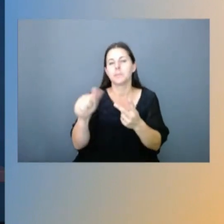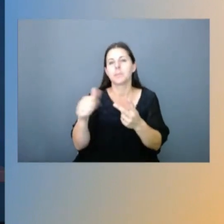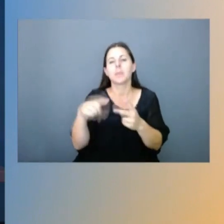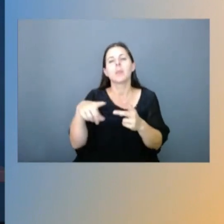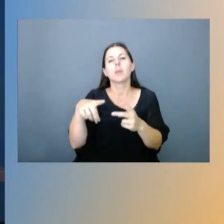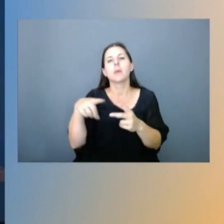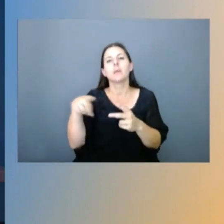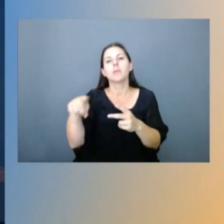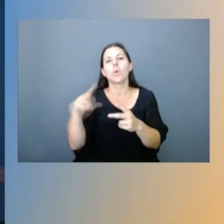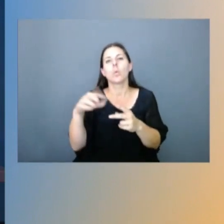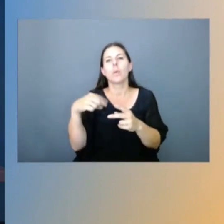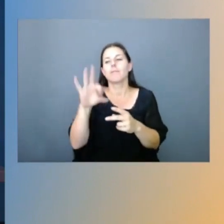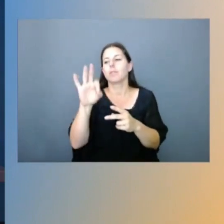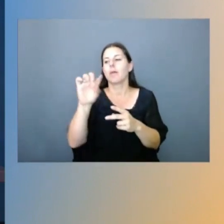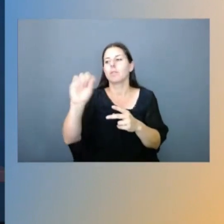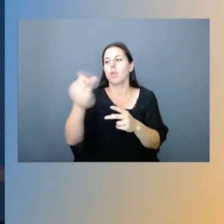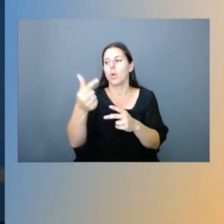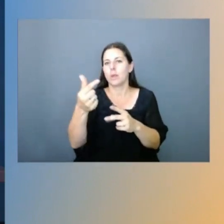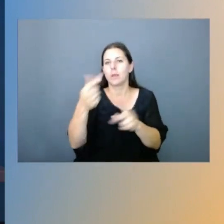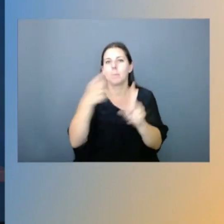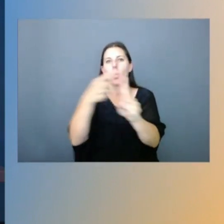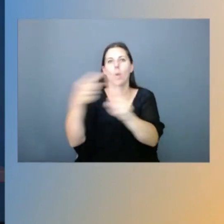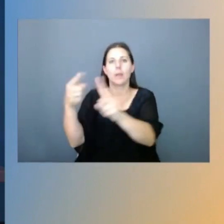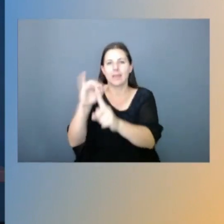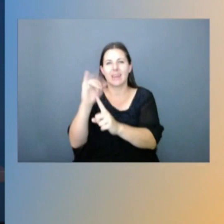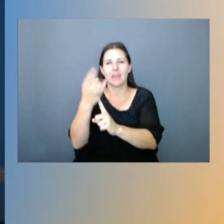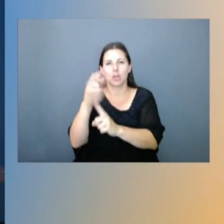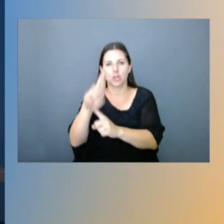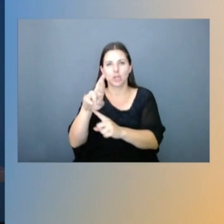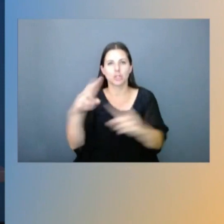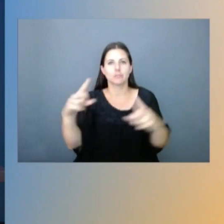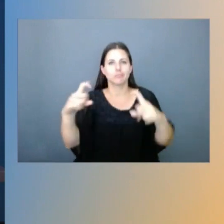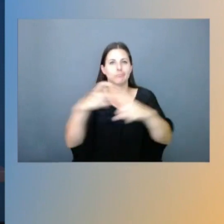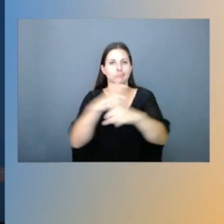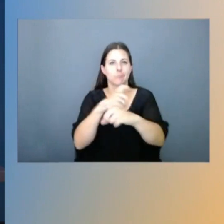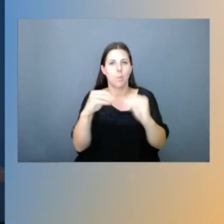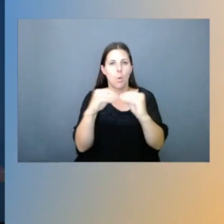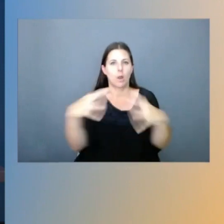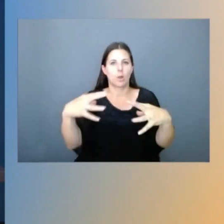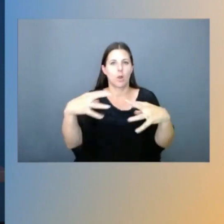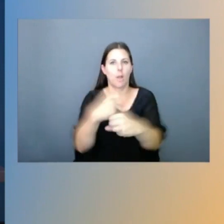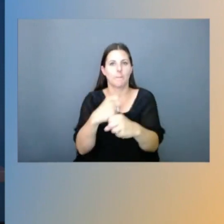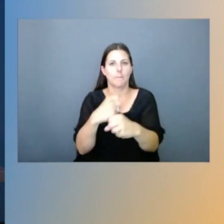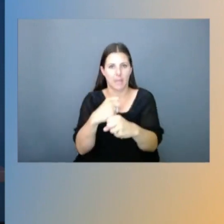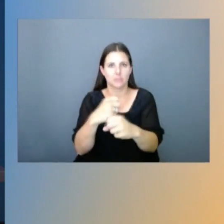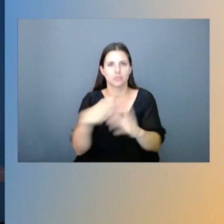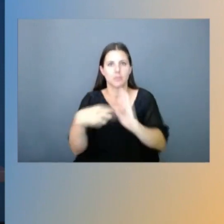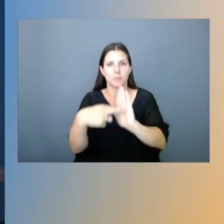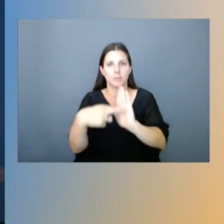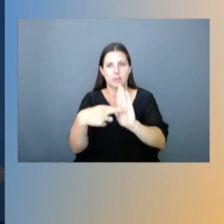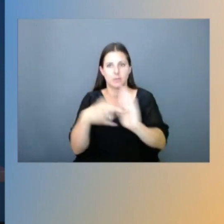and integers with a more compact representation, and the consequence of that is that you can build models